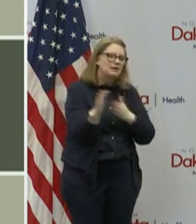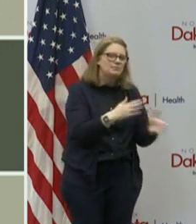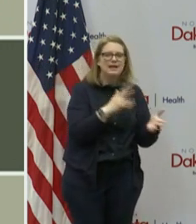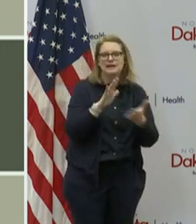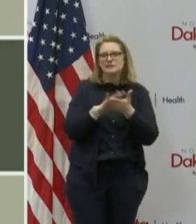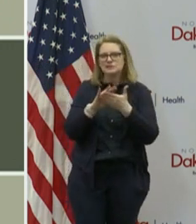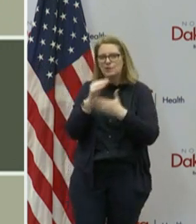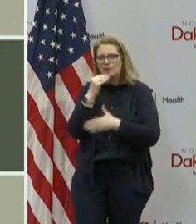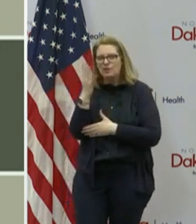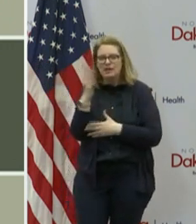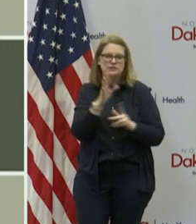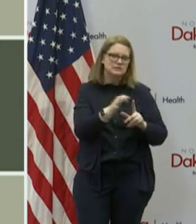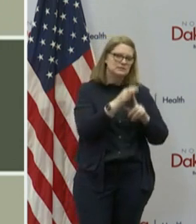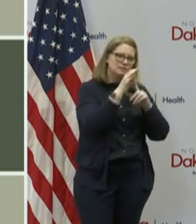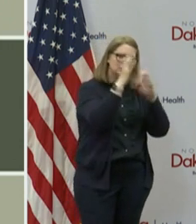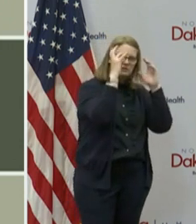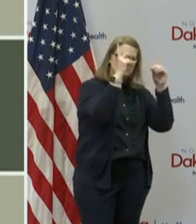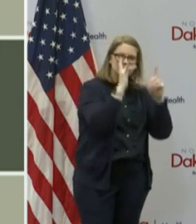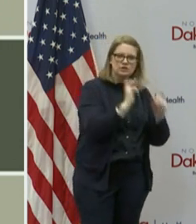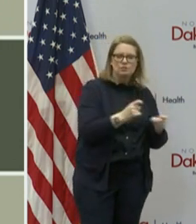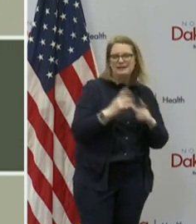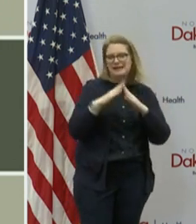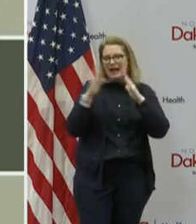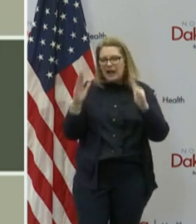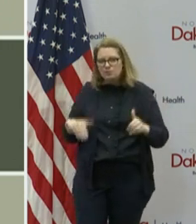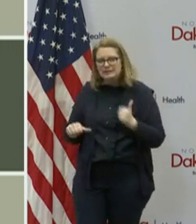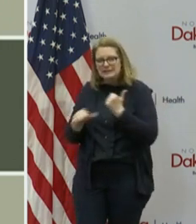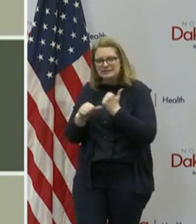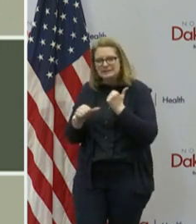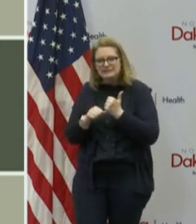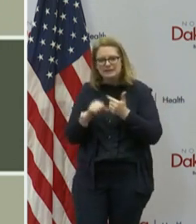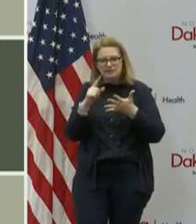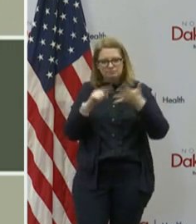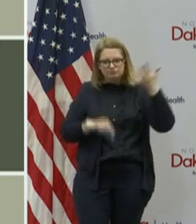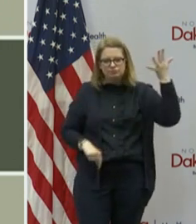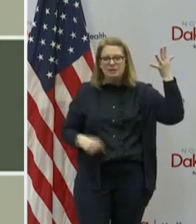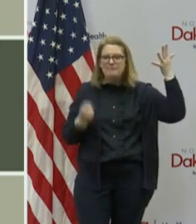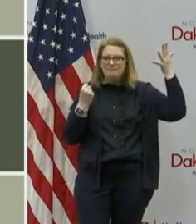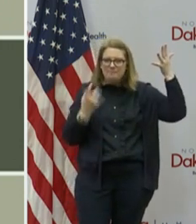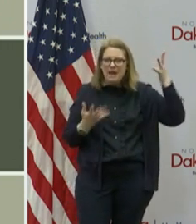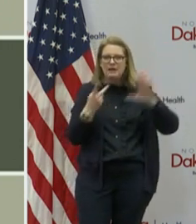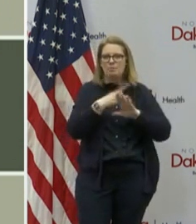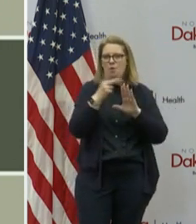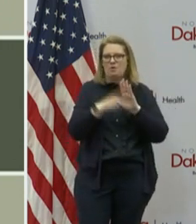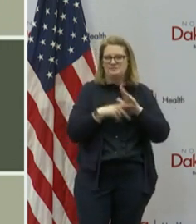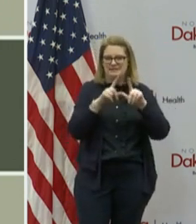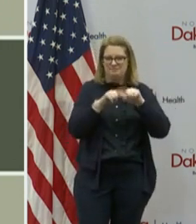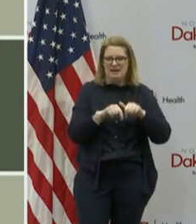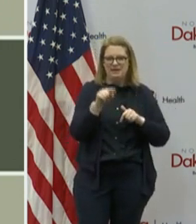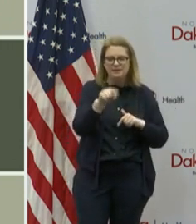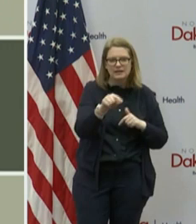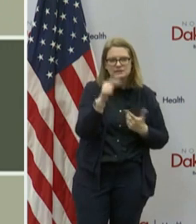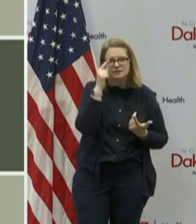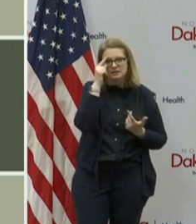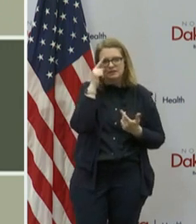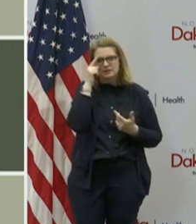CENSUS CAN REPRESENT UP TO $19,000 IN FEDERAL PROGRAMING UNLOCKING FUNDING FOR HIGHWAY